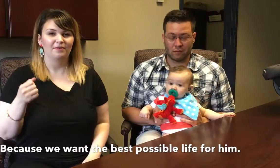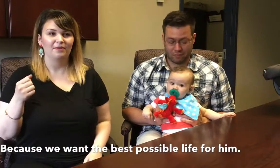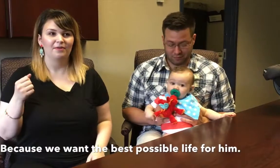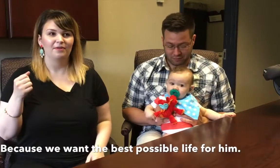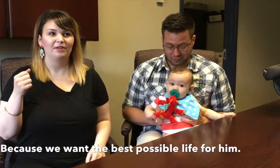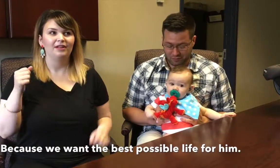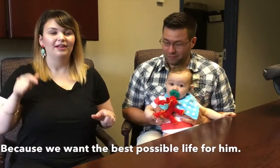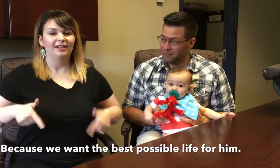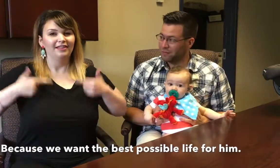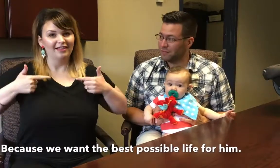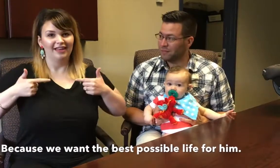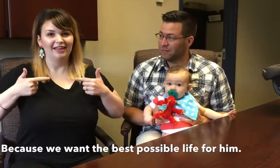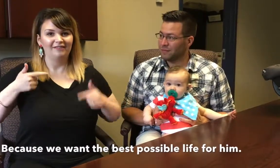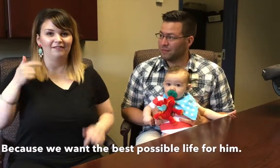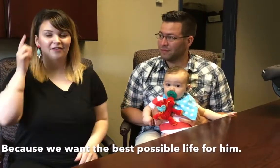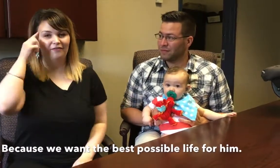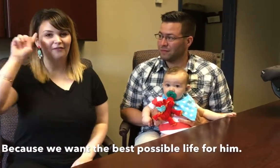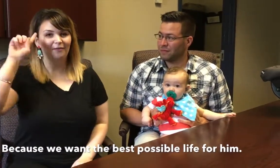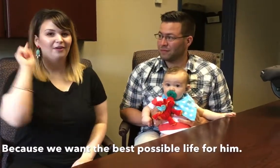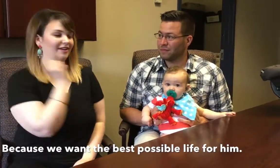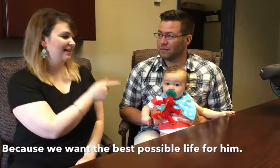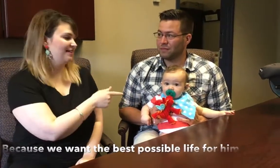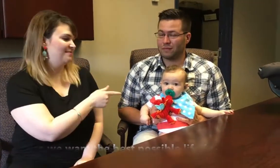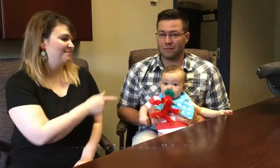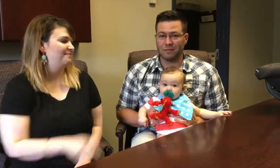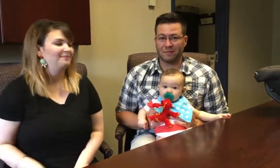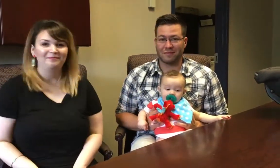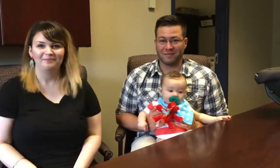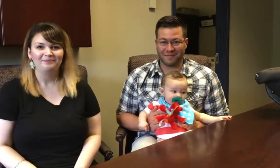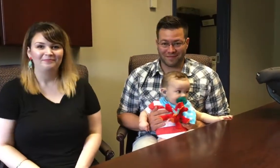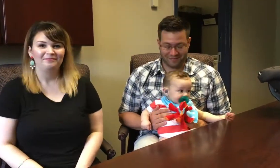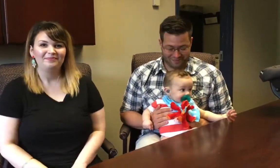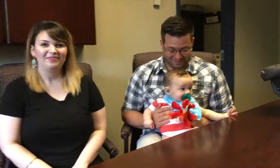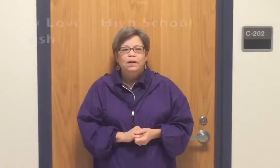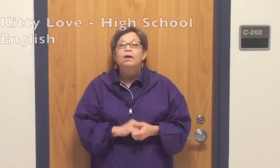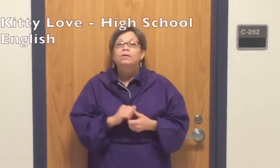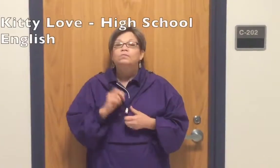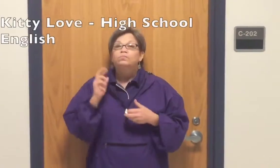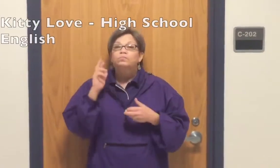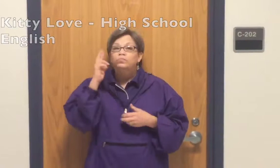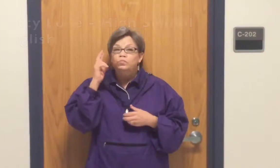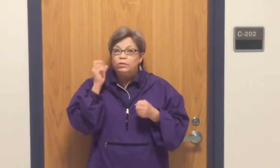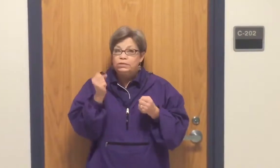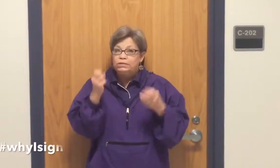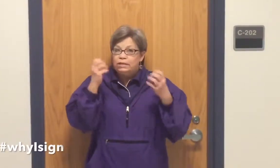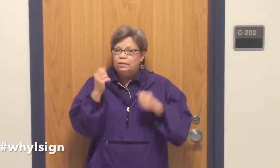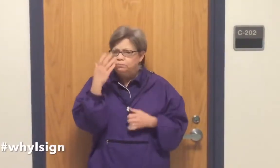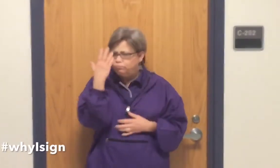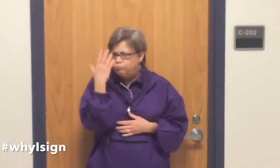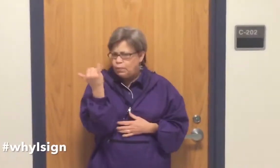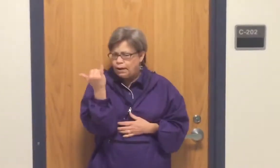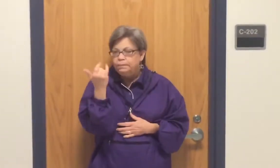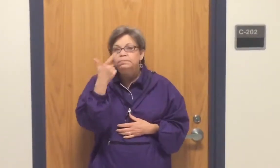I'm so proud to be deaf and use ASL. I sign because I'm deaf.